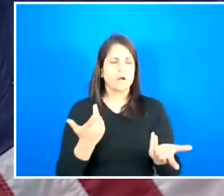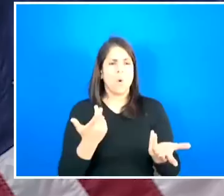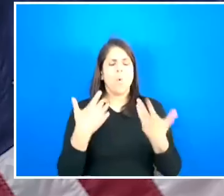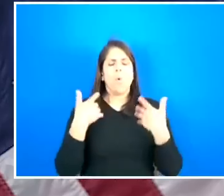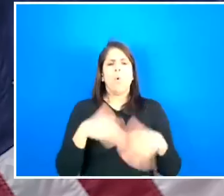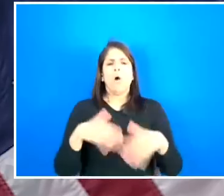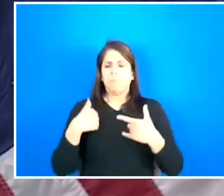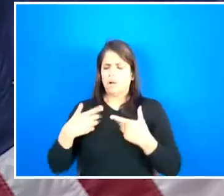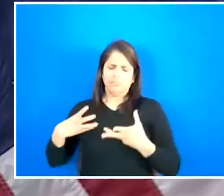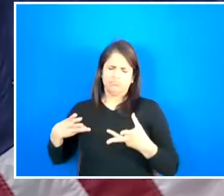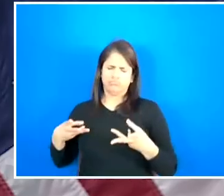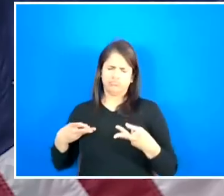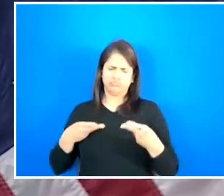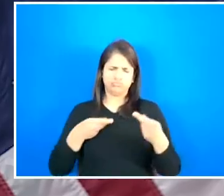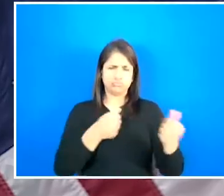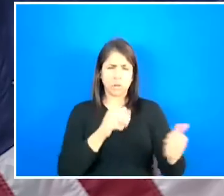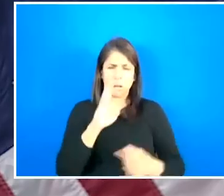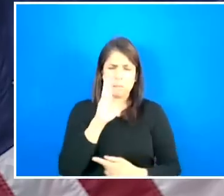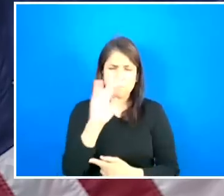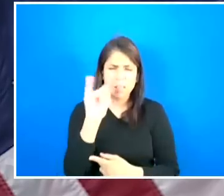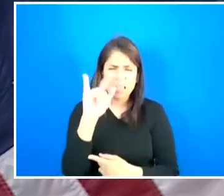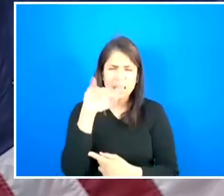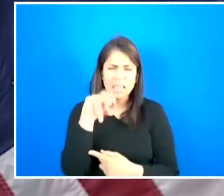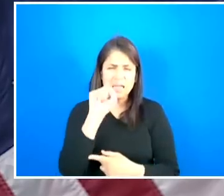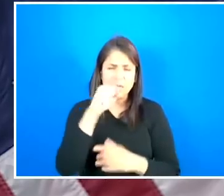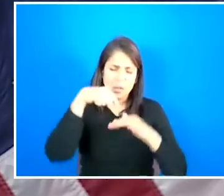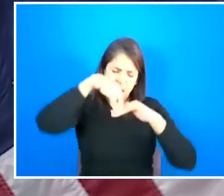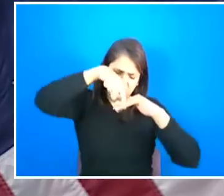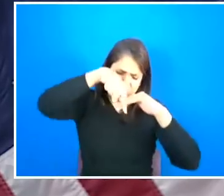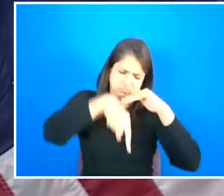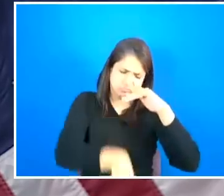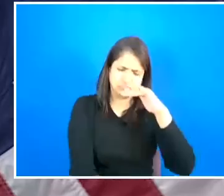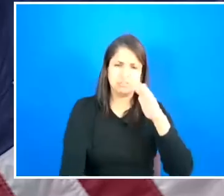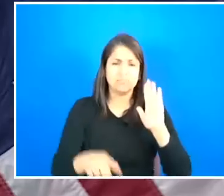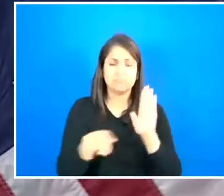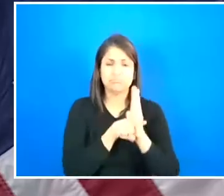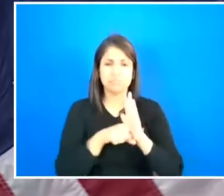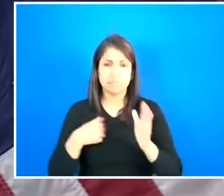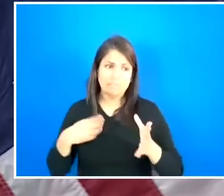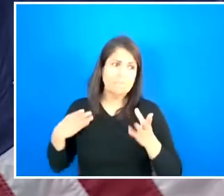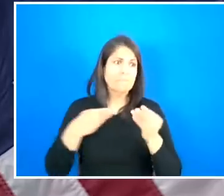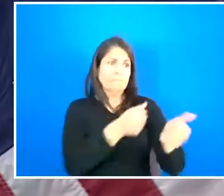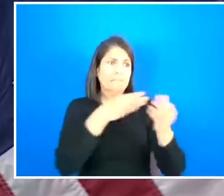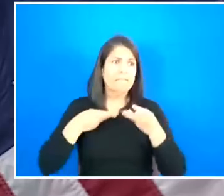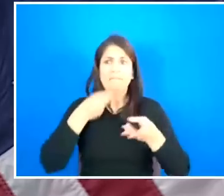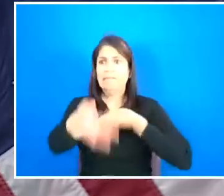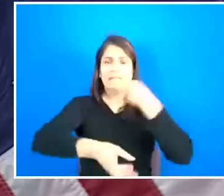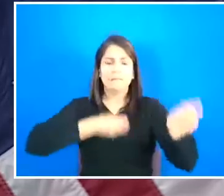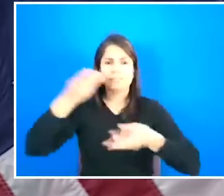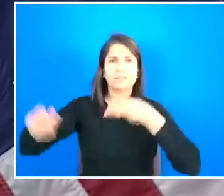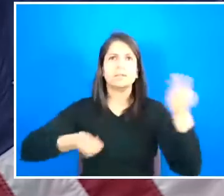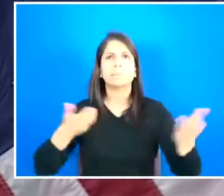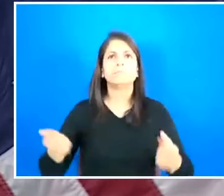THE FUTURE. AGAIN, THE B IG QUESTION IN THE MONTH OF MAY WILL BTE H EFERDEAL